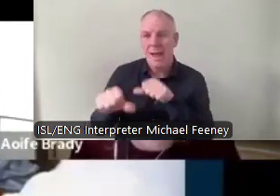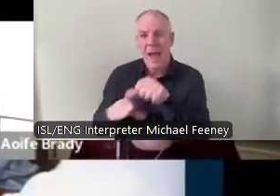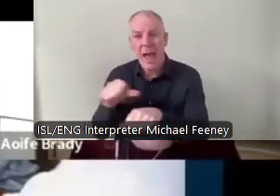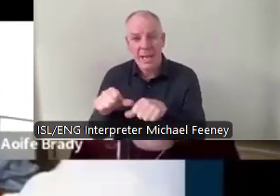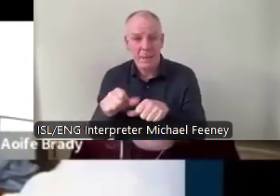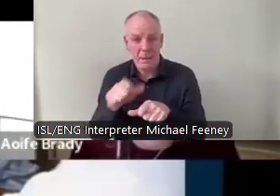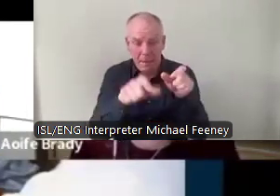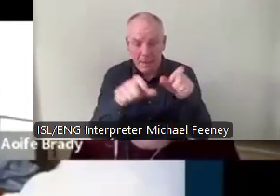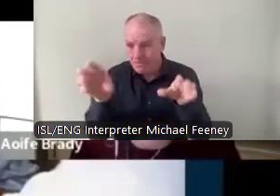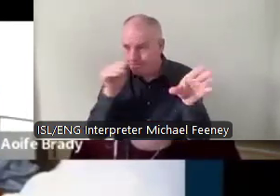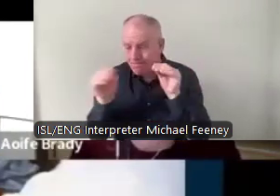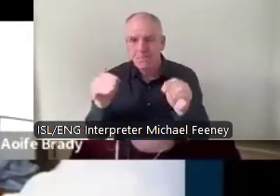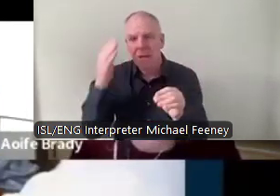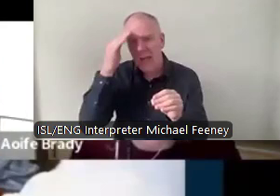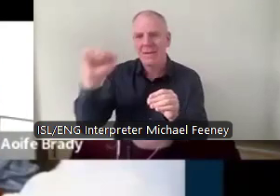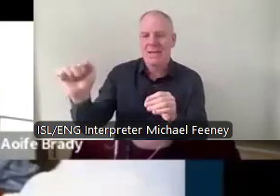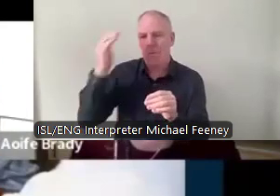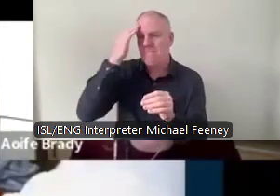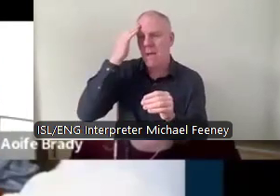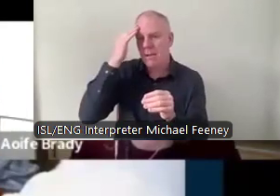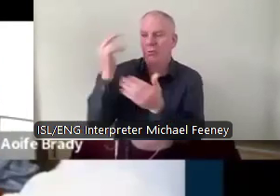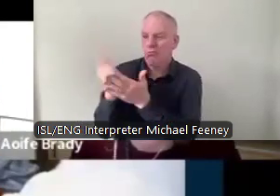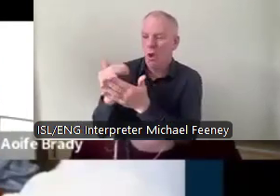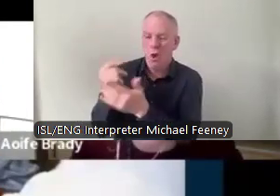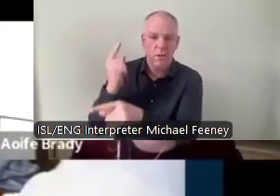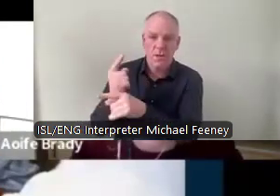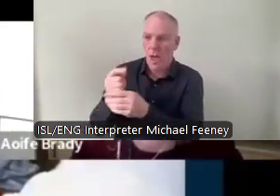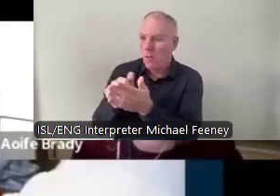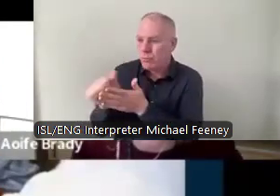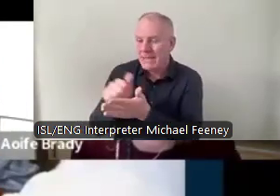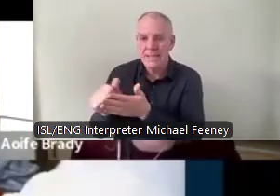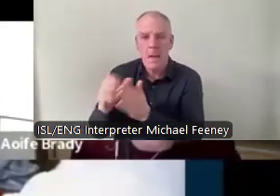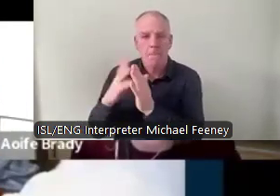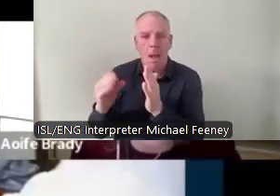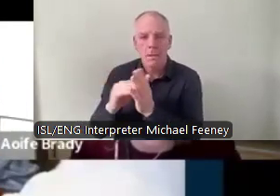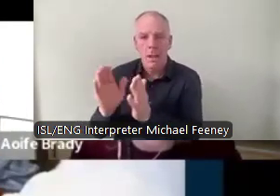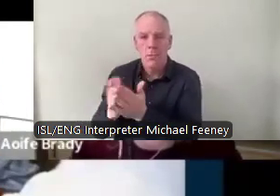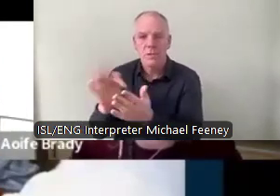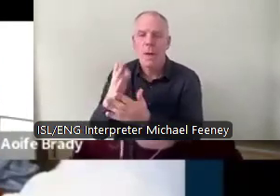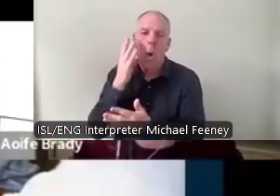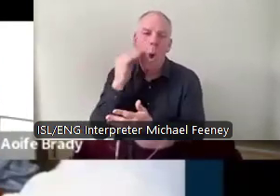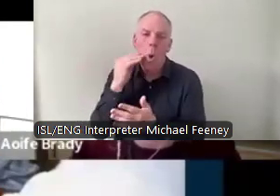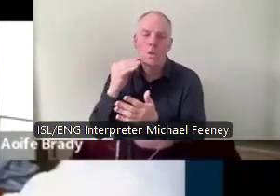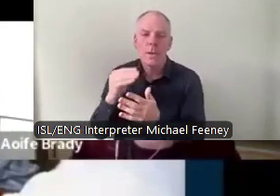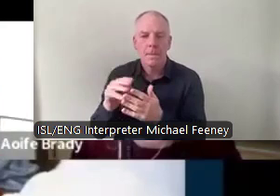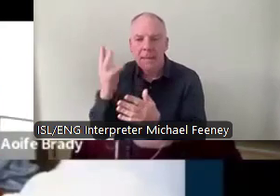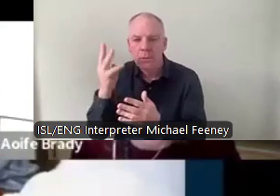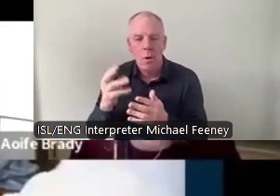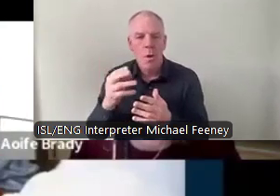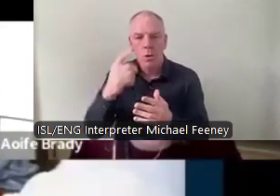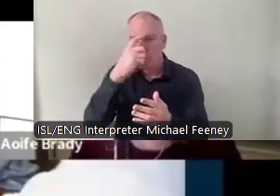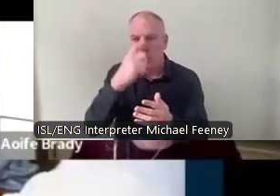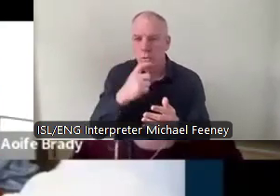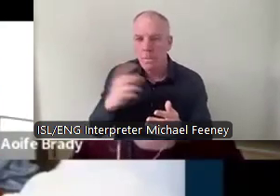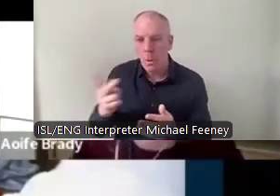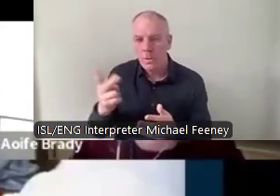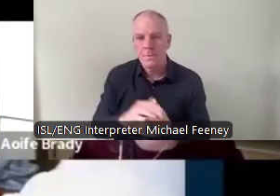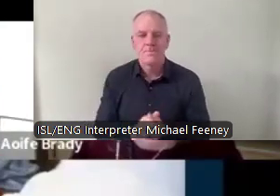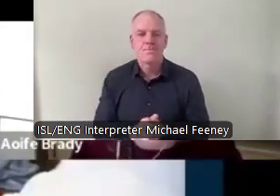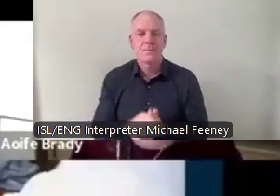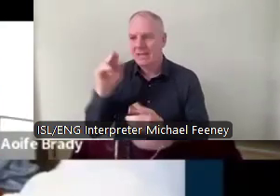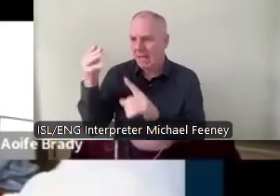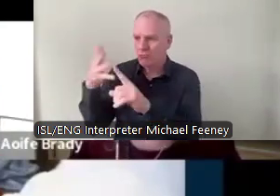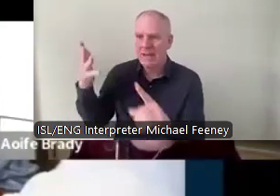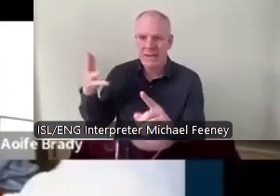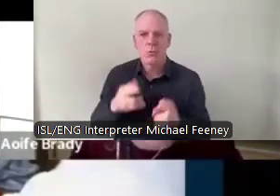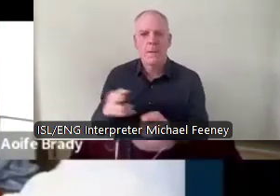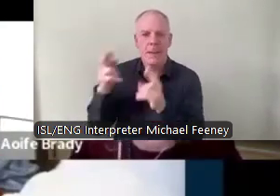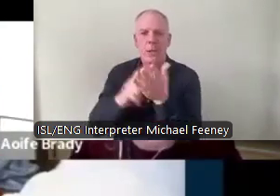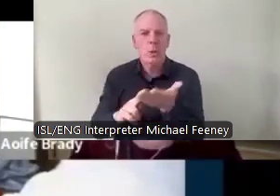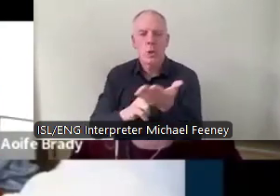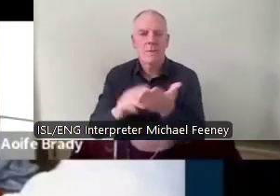already by his studio and kept in drawings, prints and model books of ancient reliefs and sculptures. We can often recognize repetition in the faces and poses of the